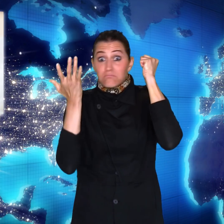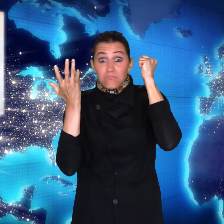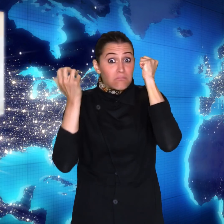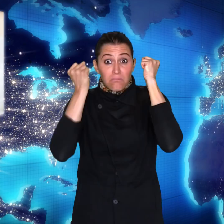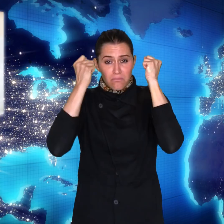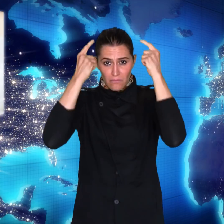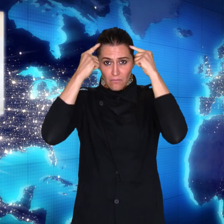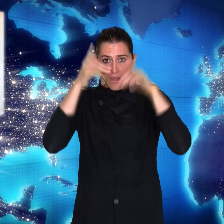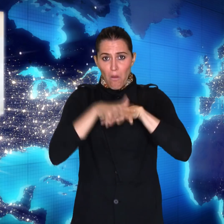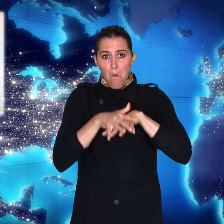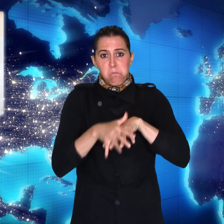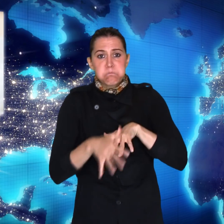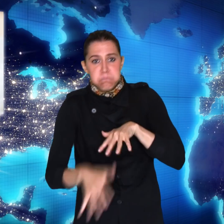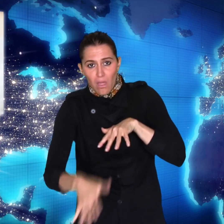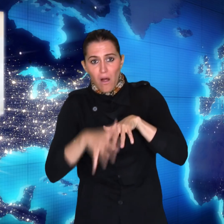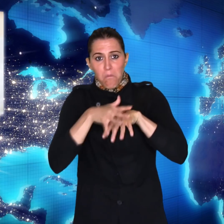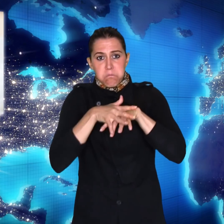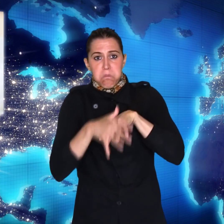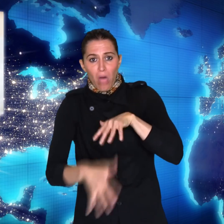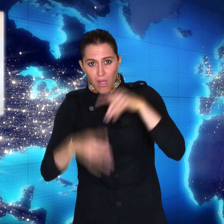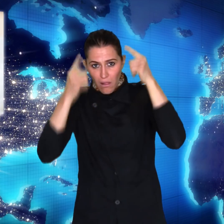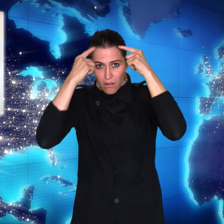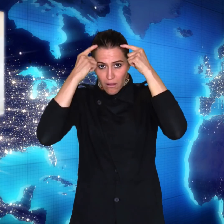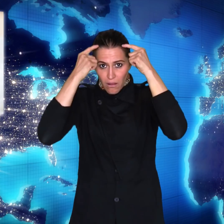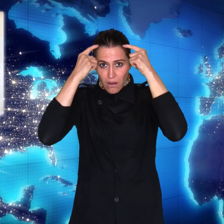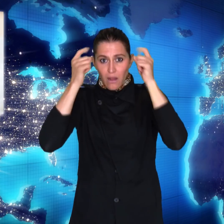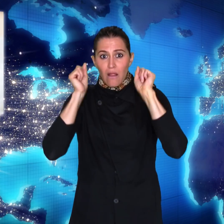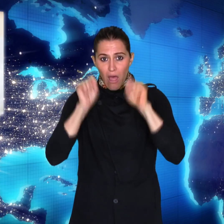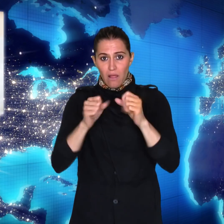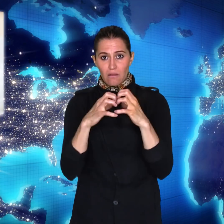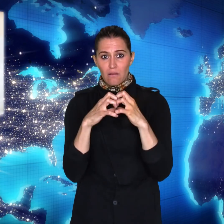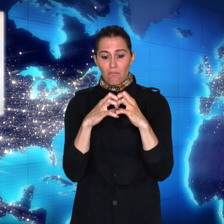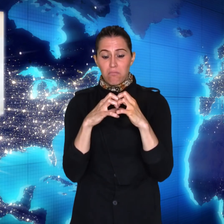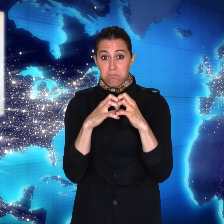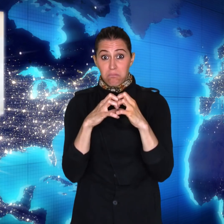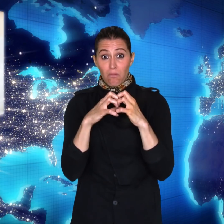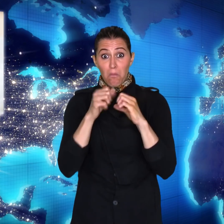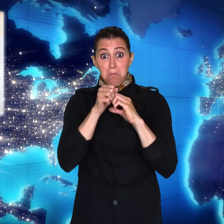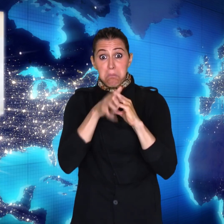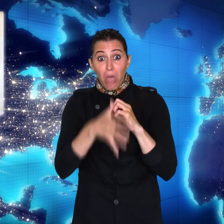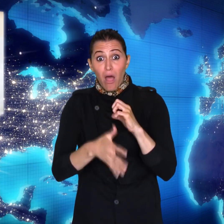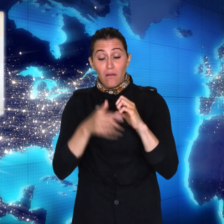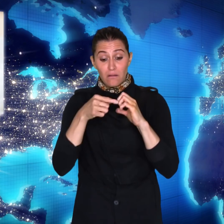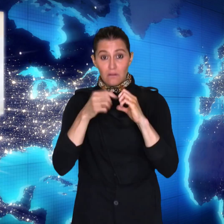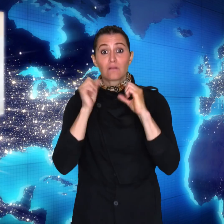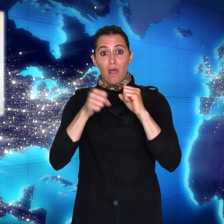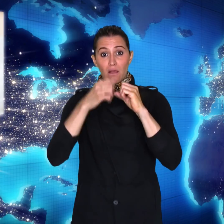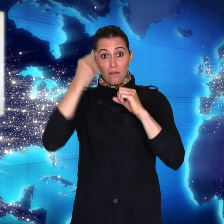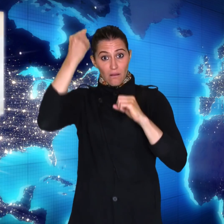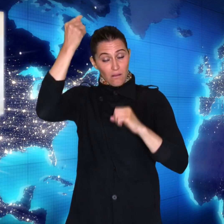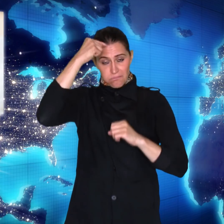can lead to a stroke.